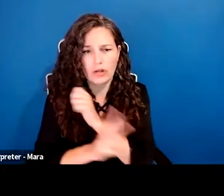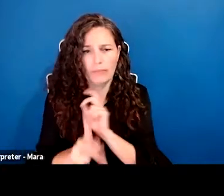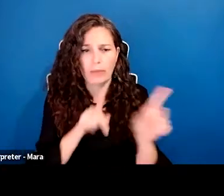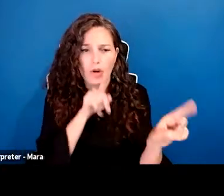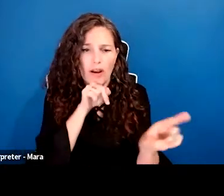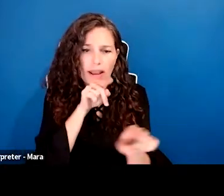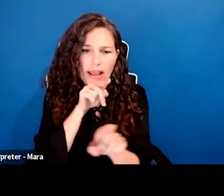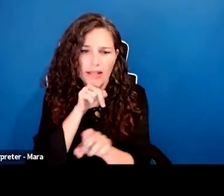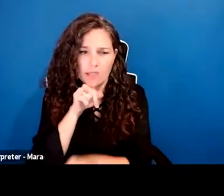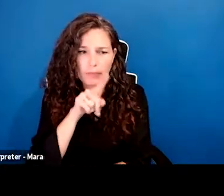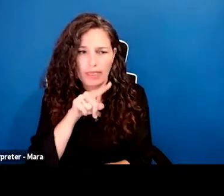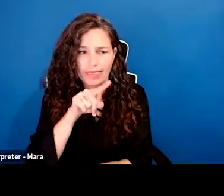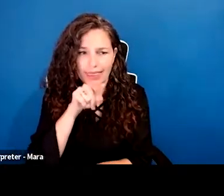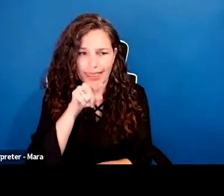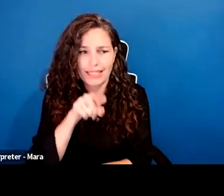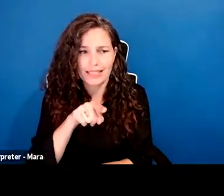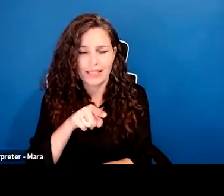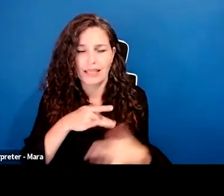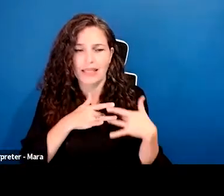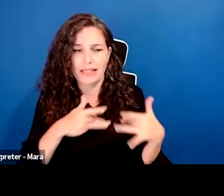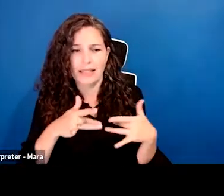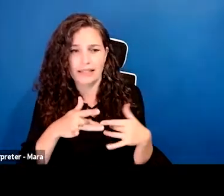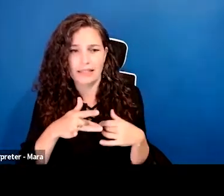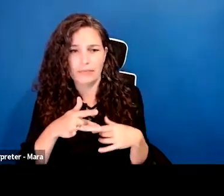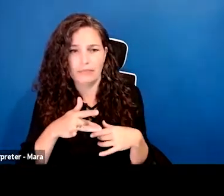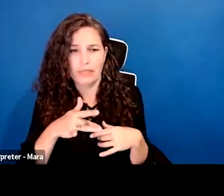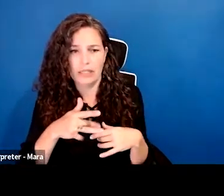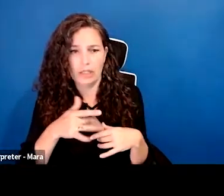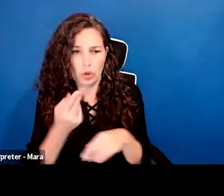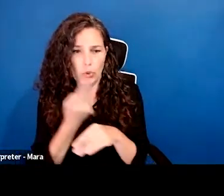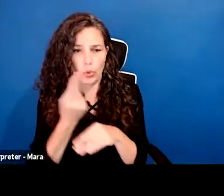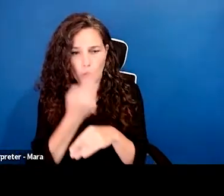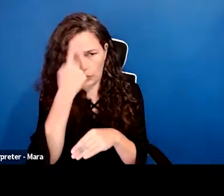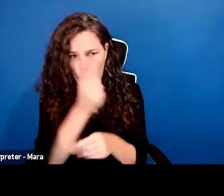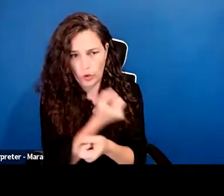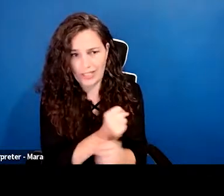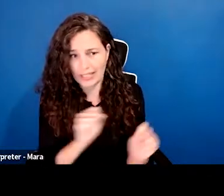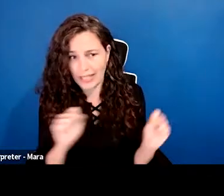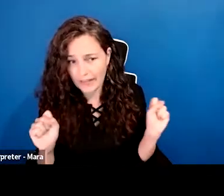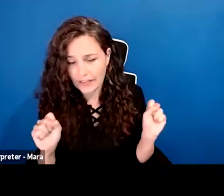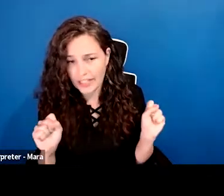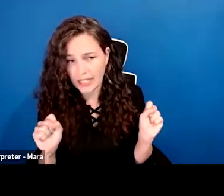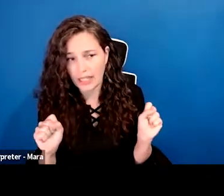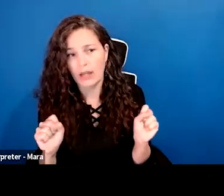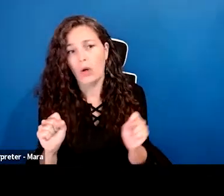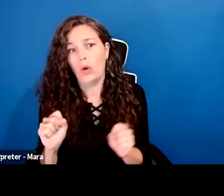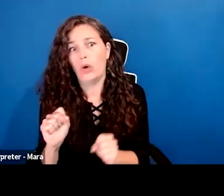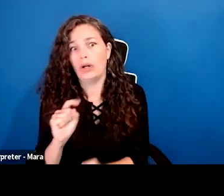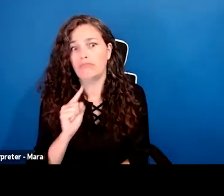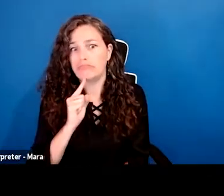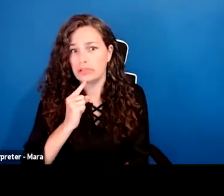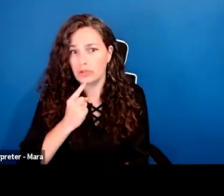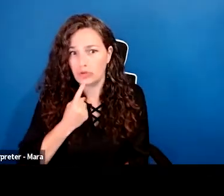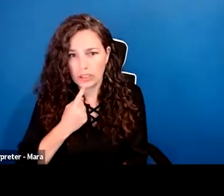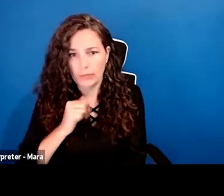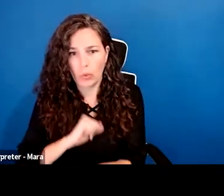this is really for safety or extreme working conditions matters for non-emergency.